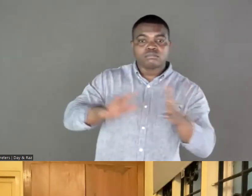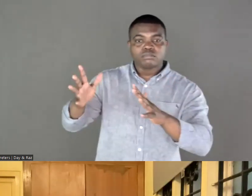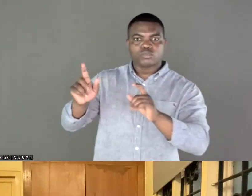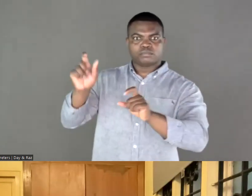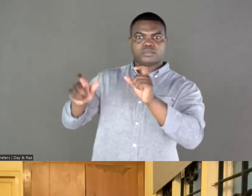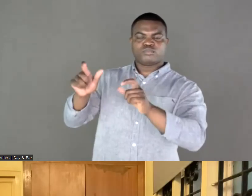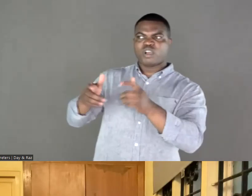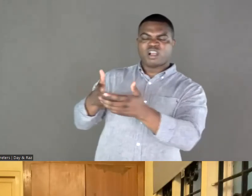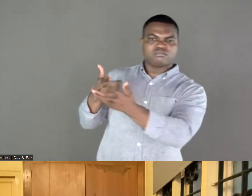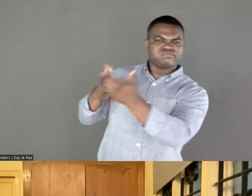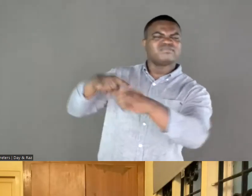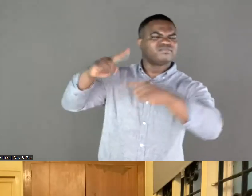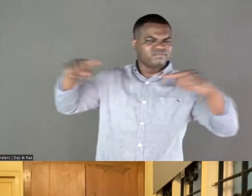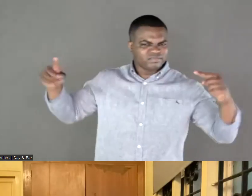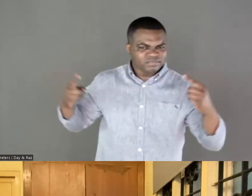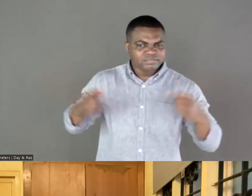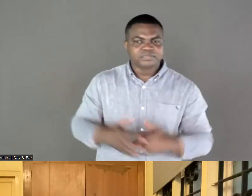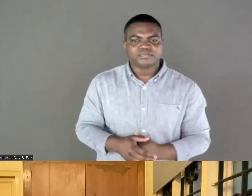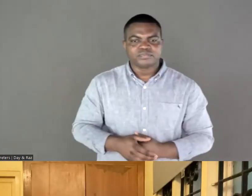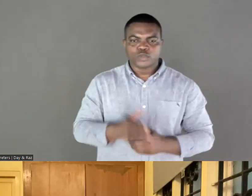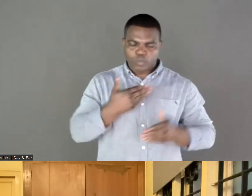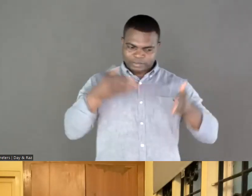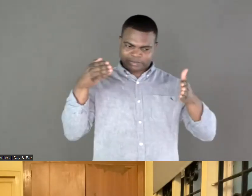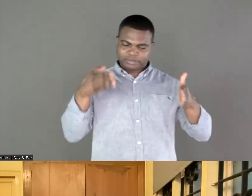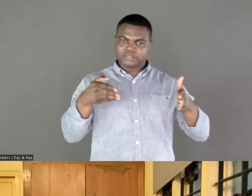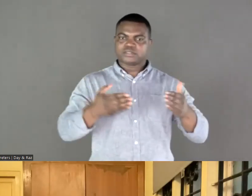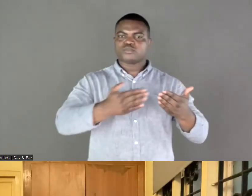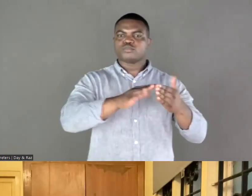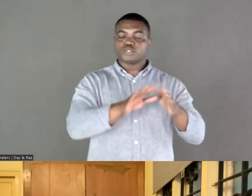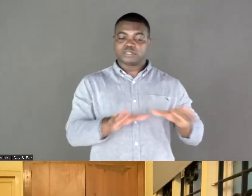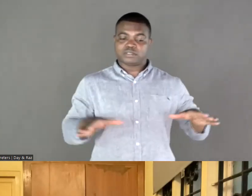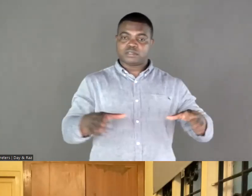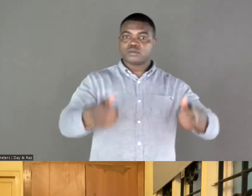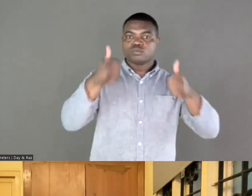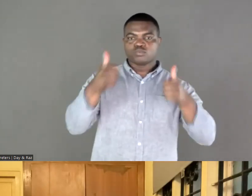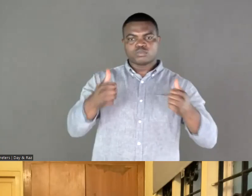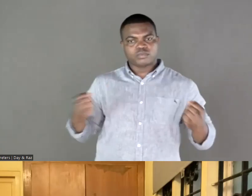as well as among humanitarians. And seeing what these collaborations will look like and